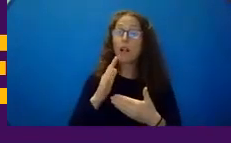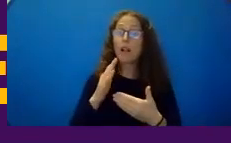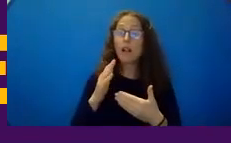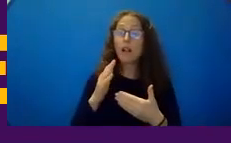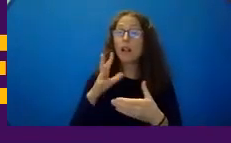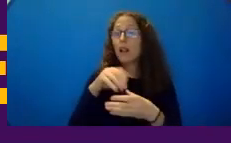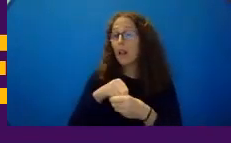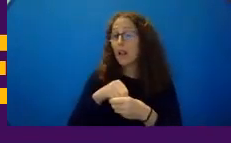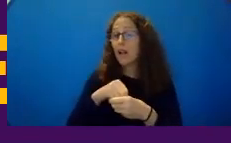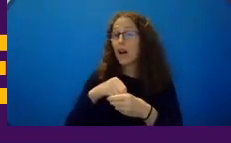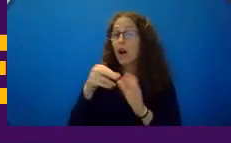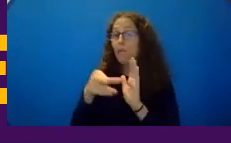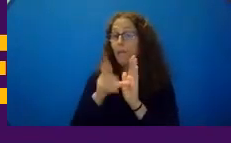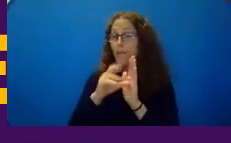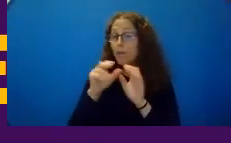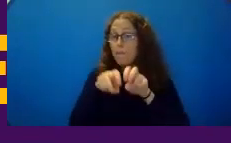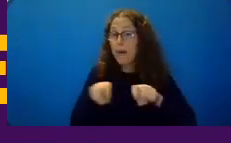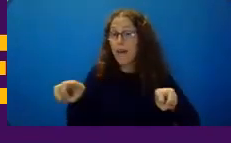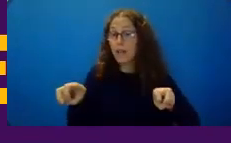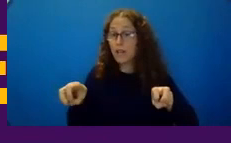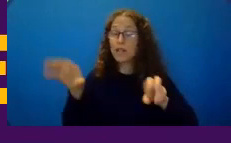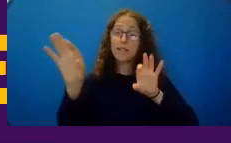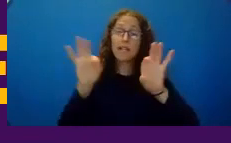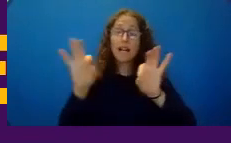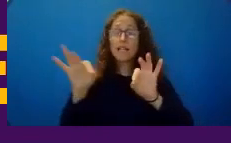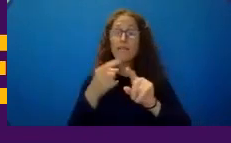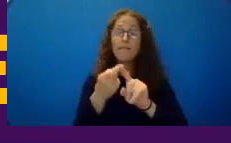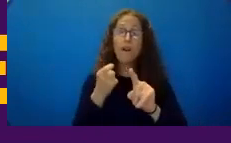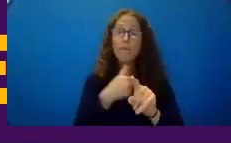INFORMATION